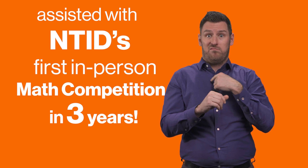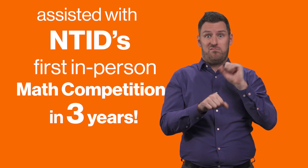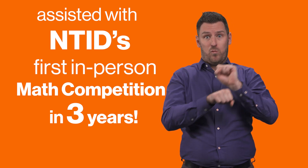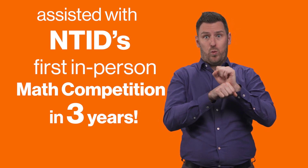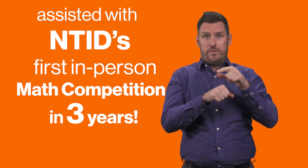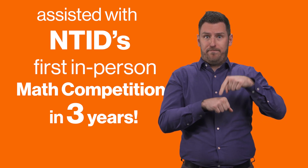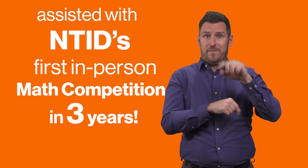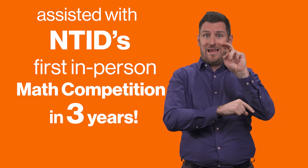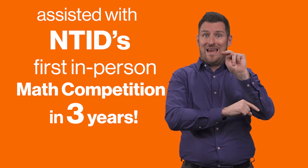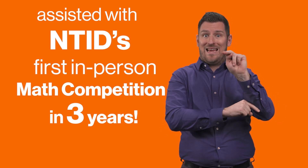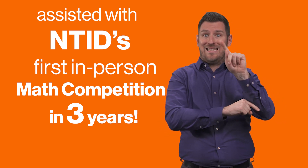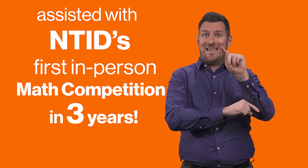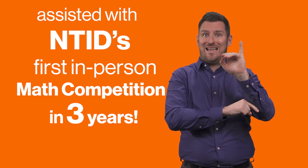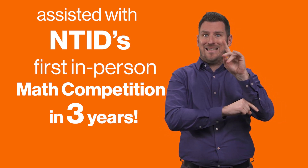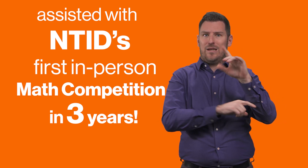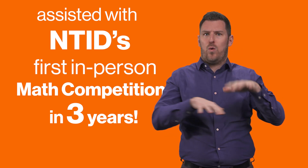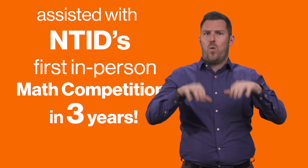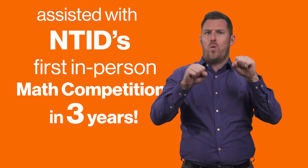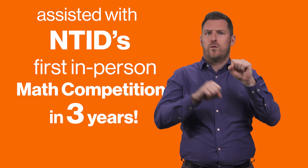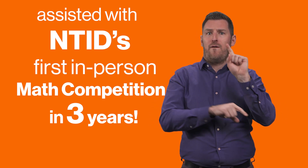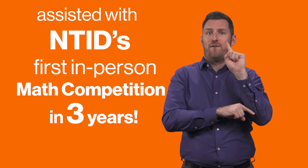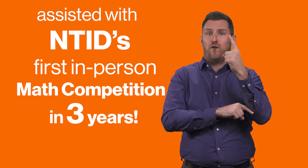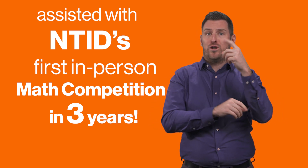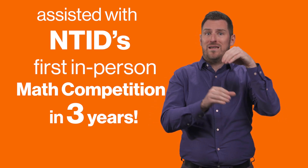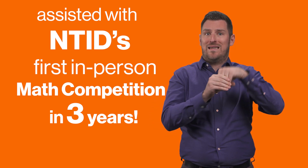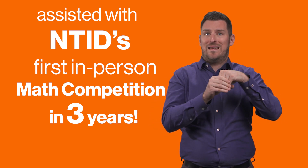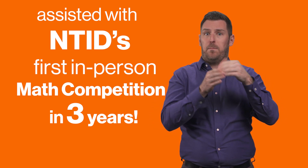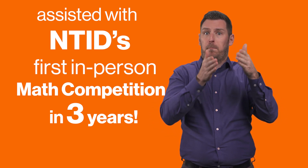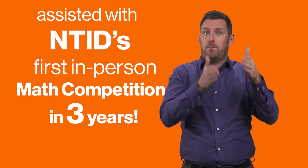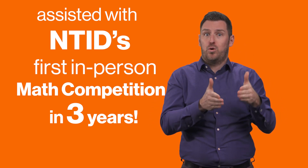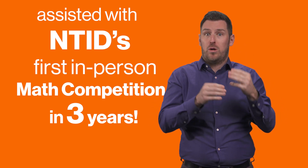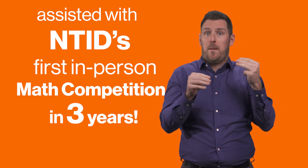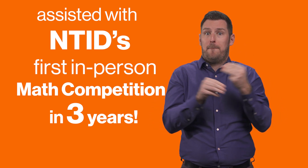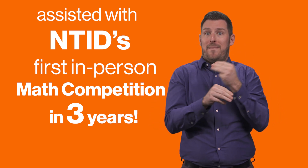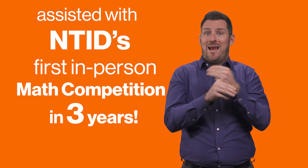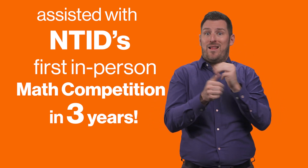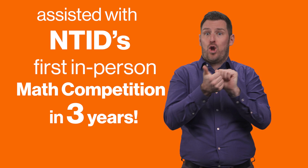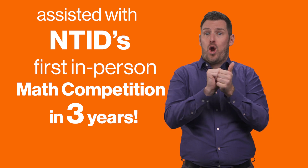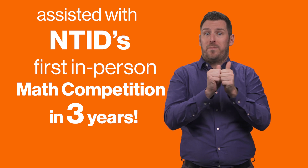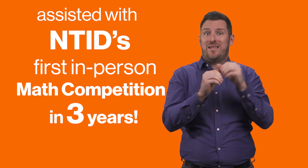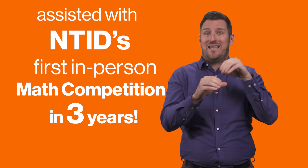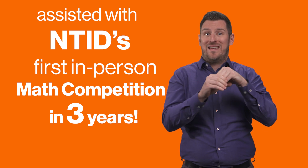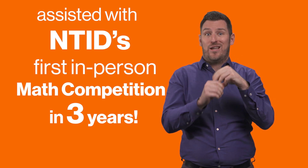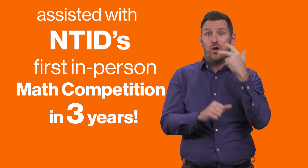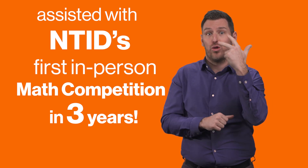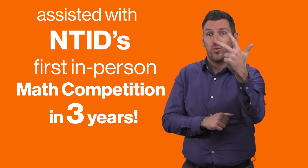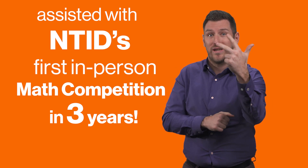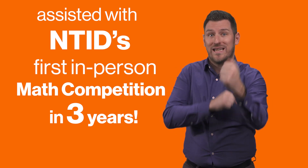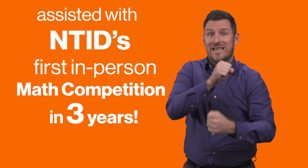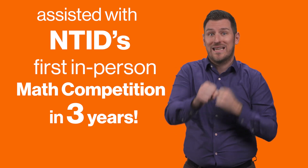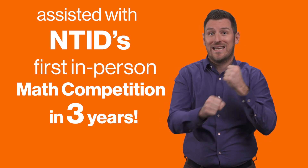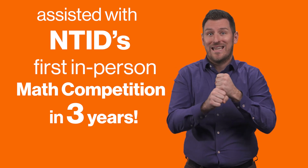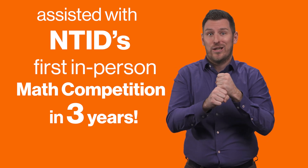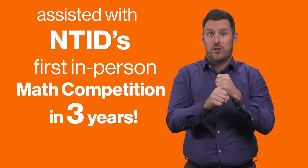and assisted with NTID’s first in-person Math Competition in three years.